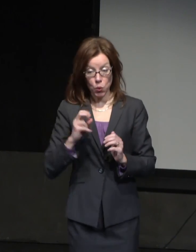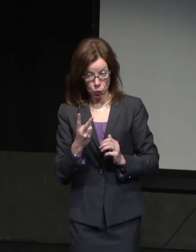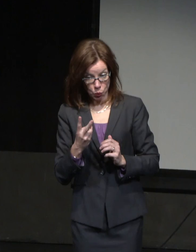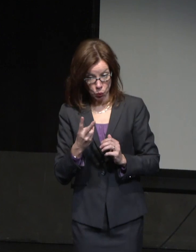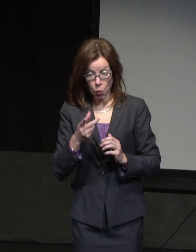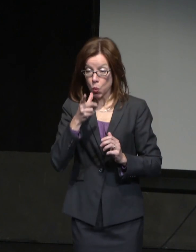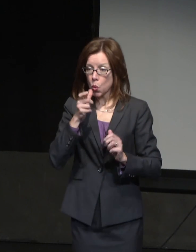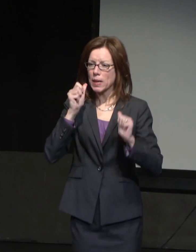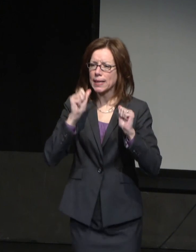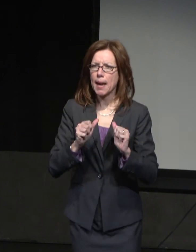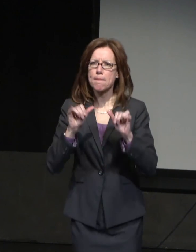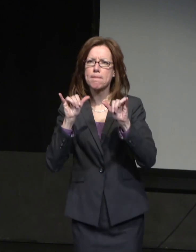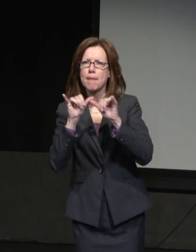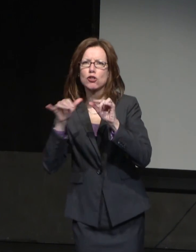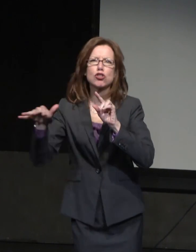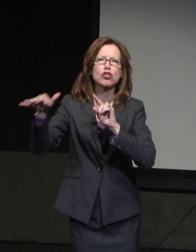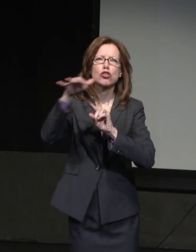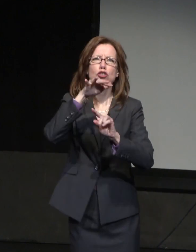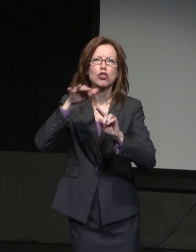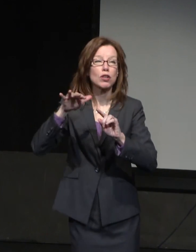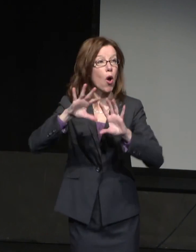in the whole world is only 200,